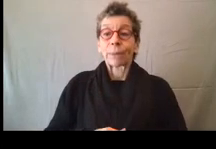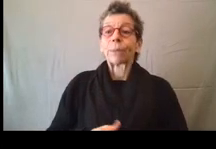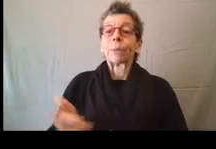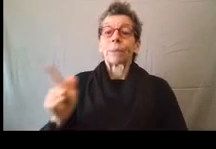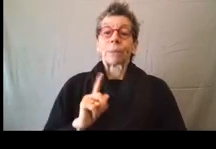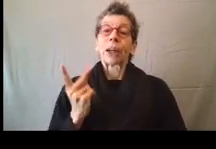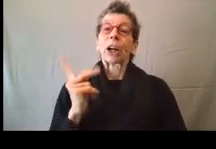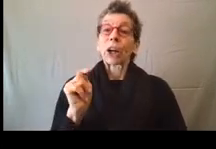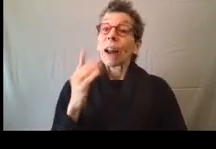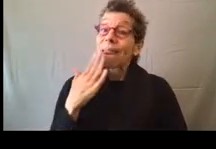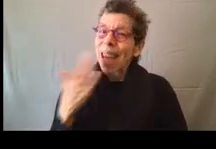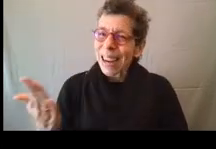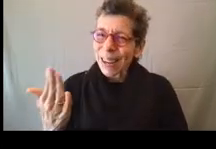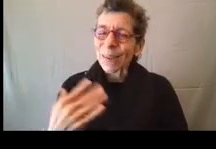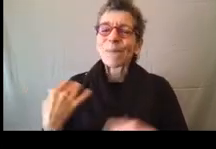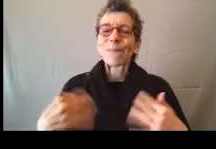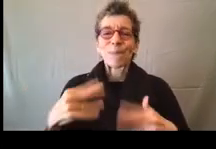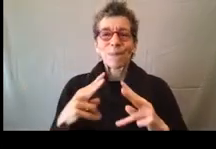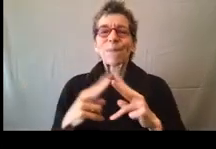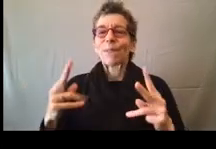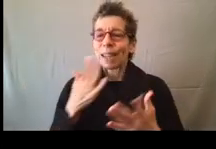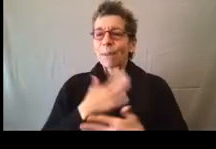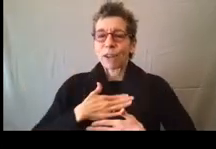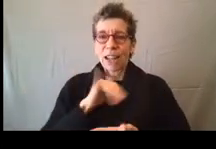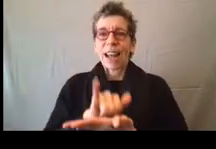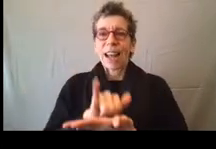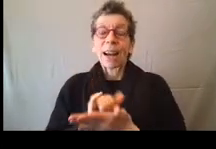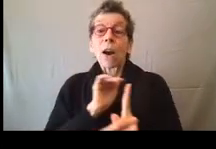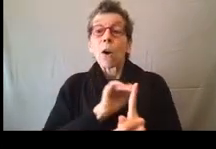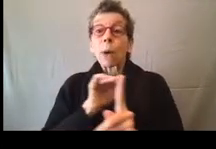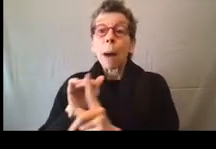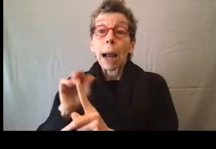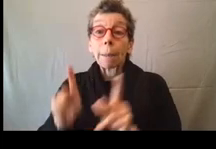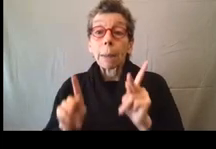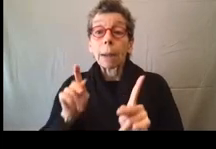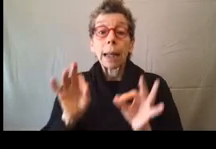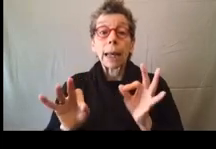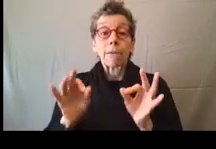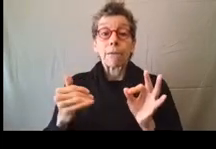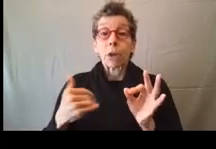Emily. We really appreciate it. Just a reminder, if you have questions about the implementation